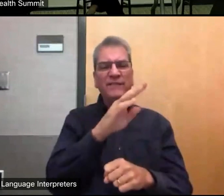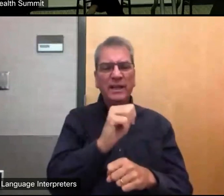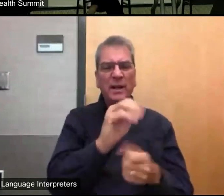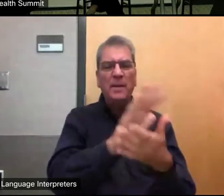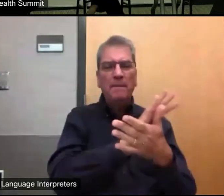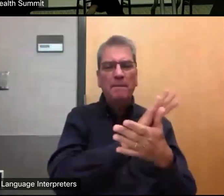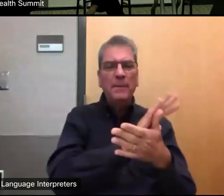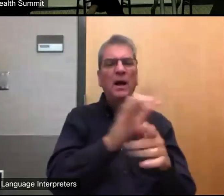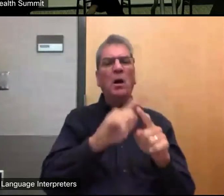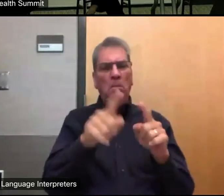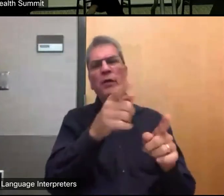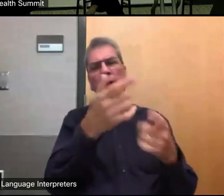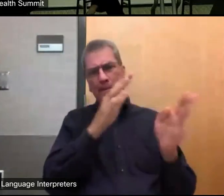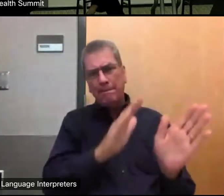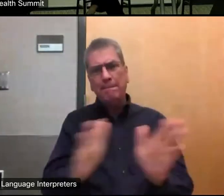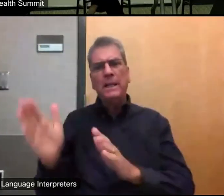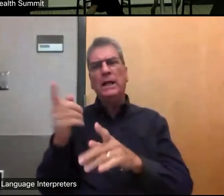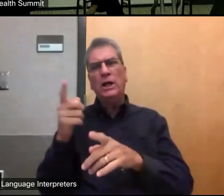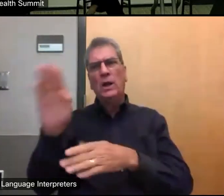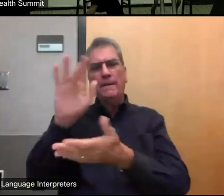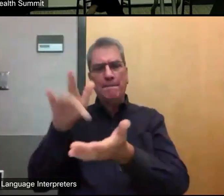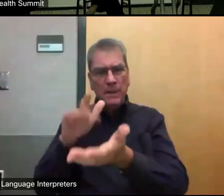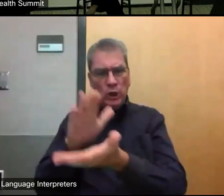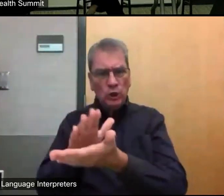nursing school, and also want to run their application. Like, I know how to talk to people